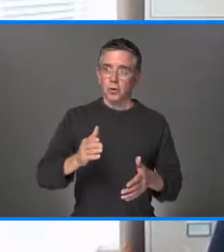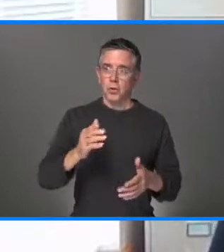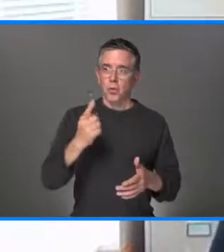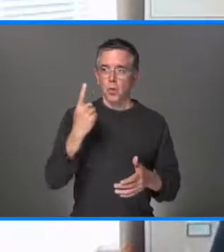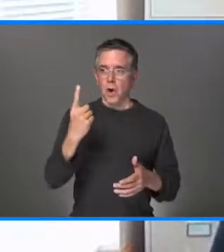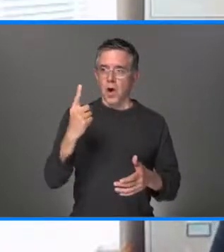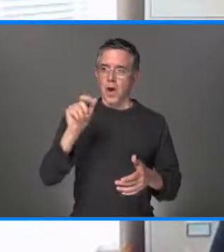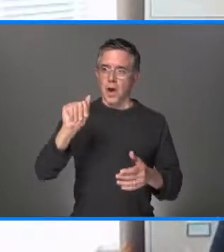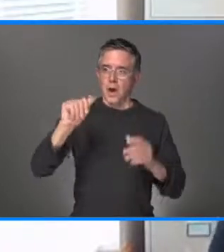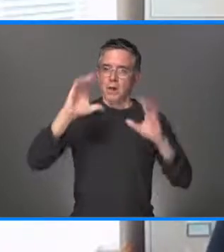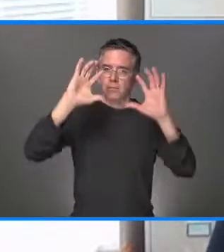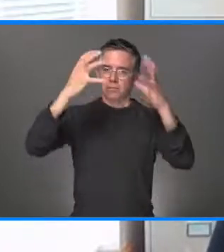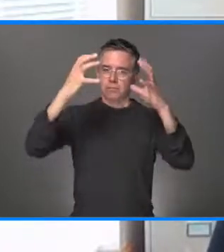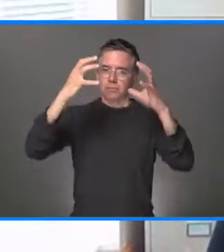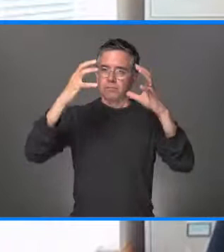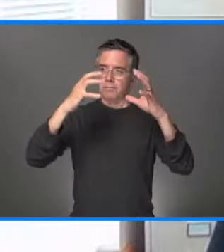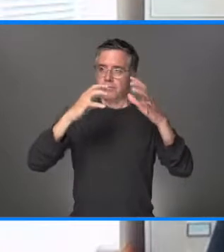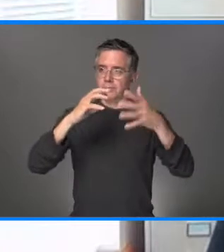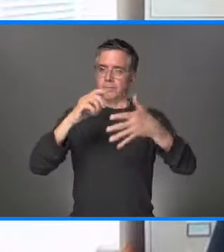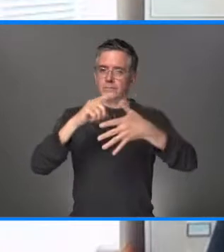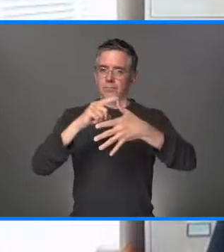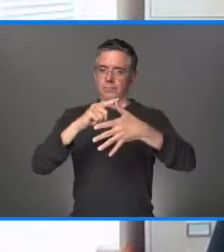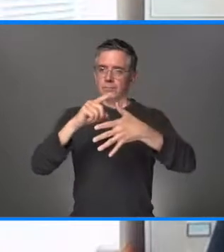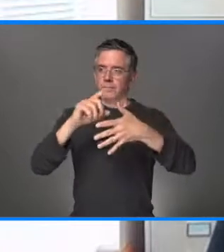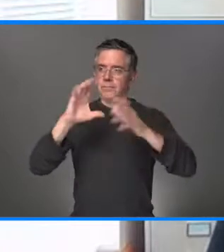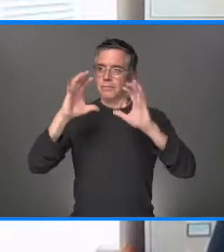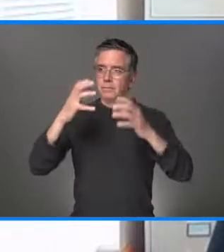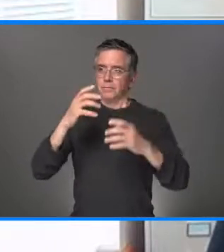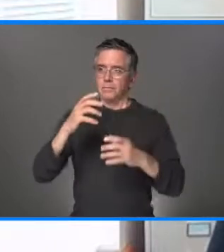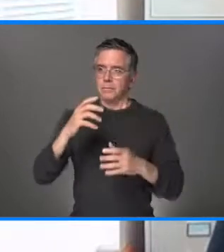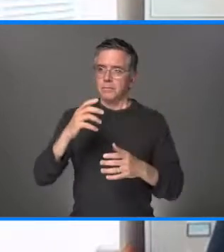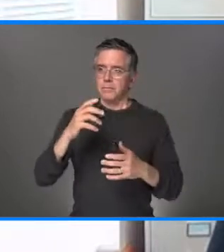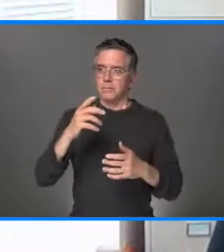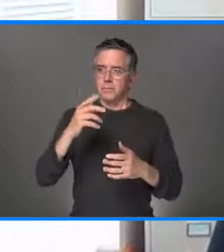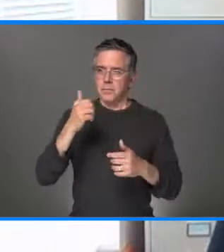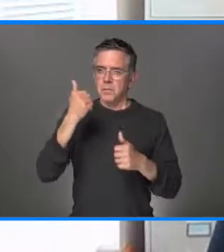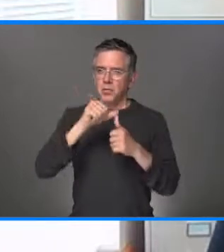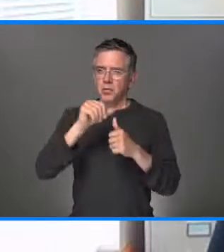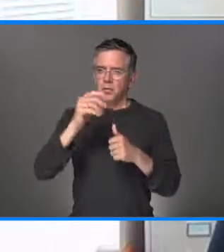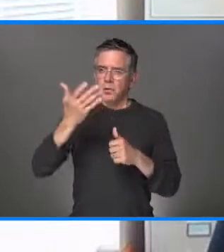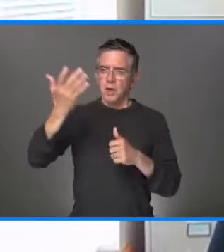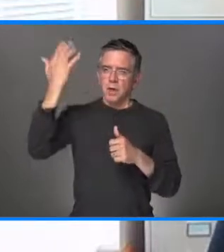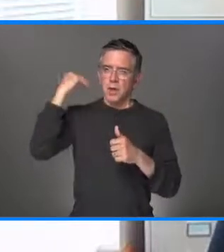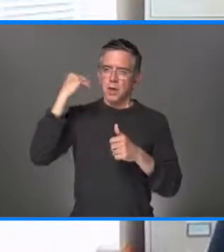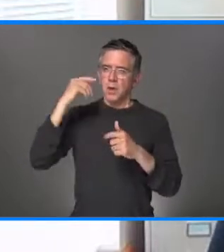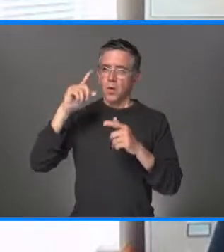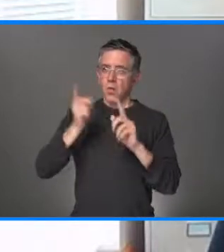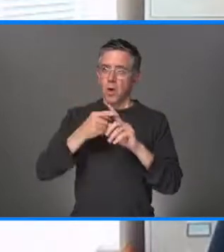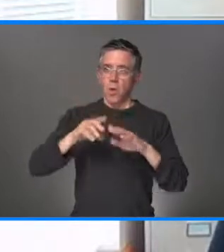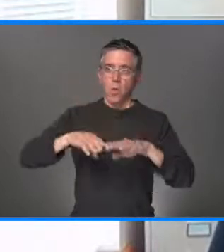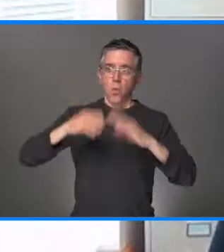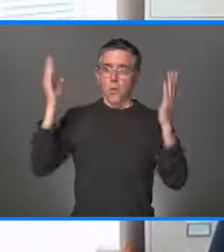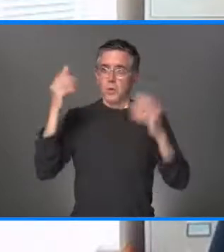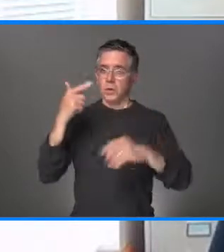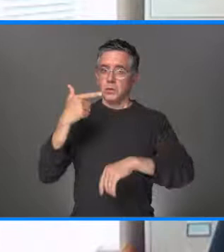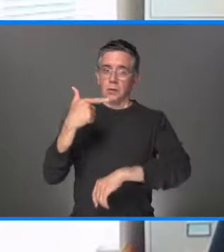So immediately, you know, if we can remember back to the beginning of the vaccine rollout, it was really difficult for people to get access